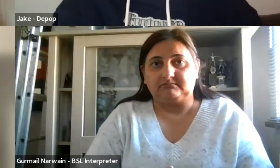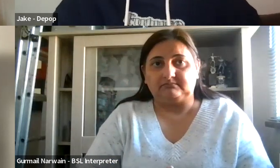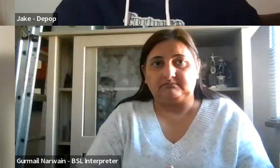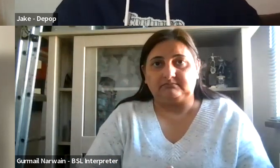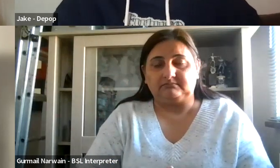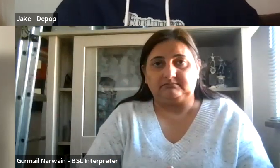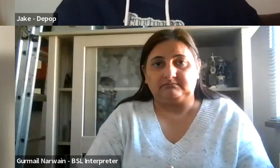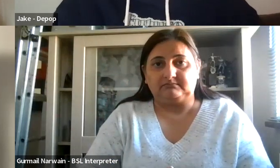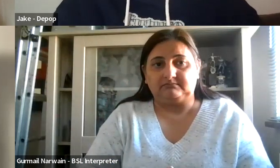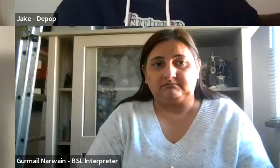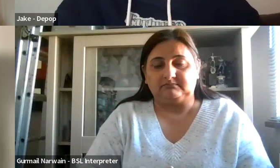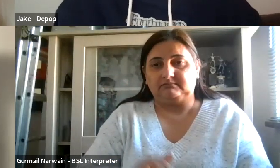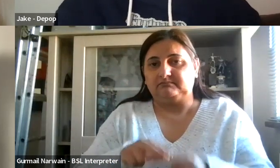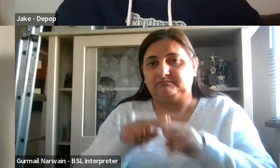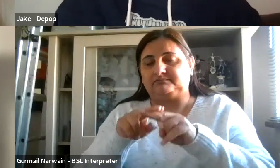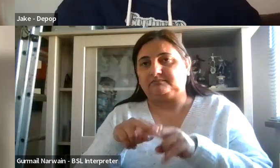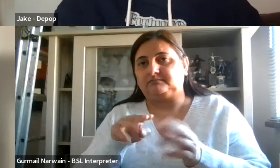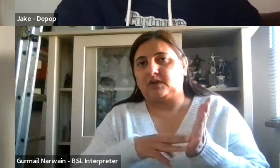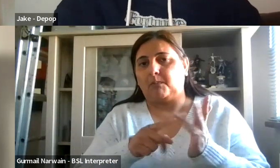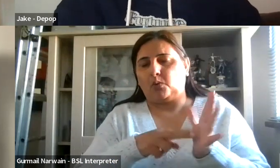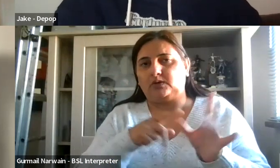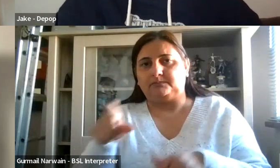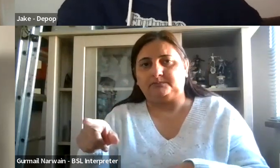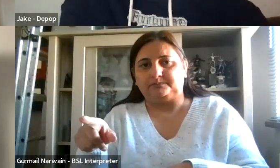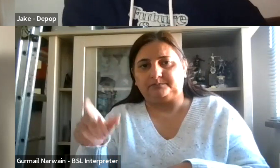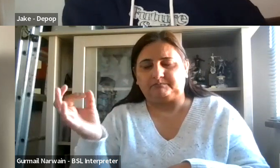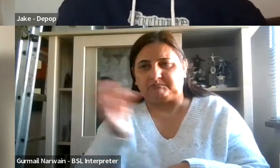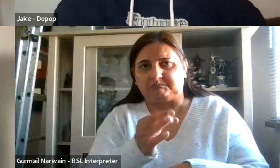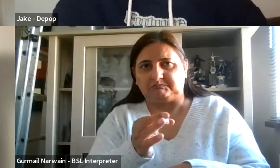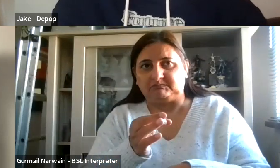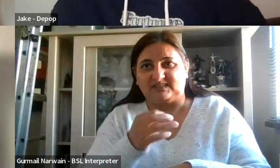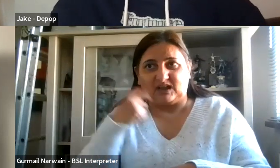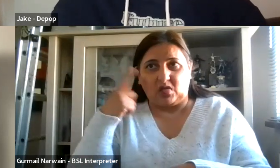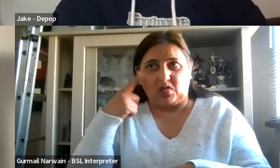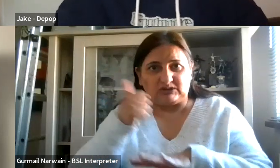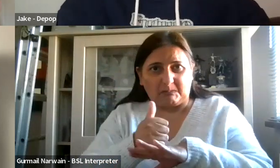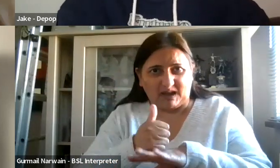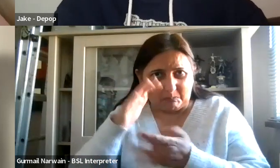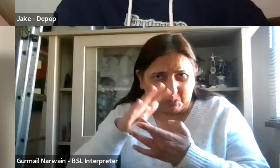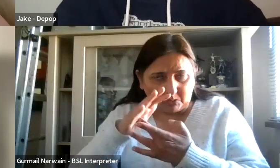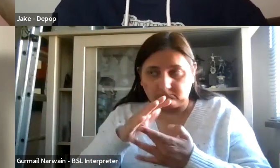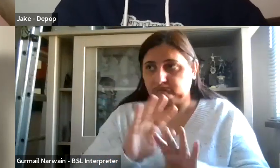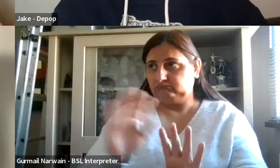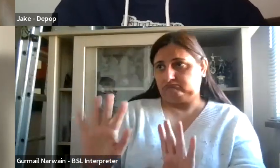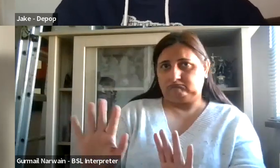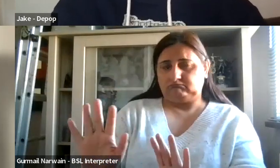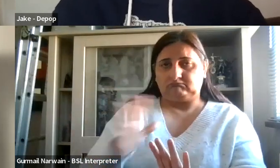And then the final one for Mona is being London, based in absolute, essential. Not so. We have people based all over the Uk.